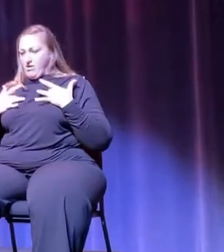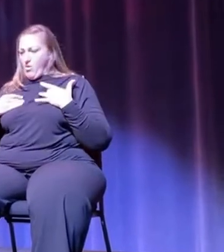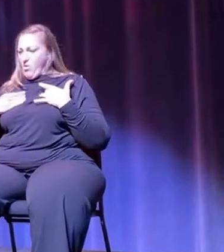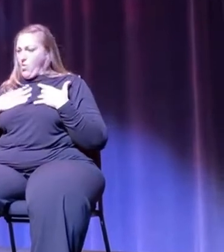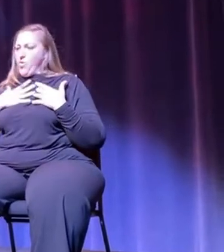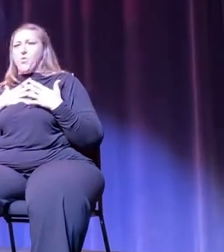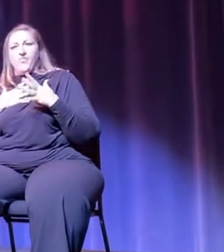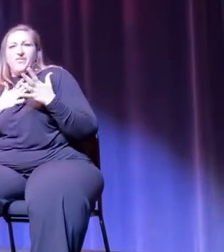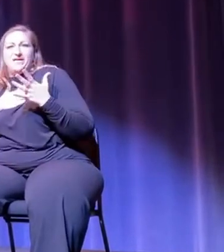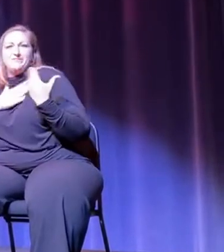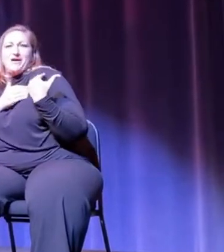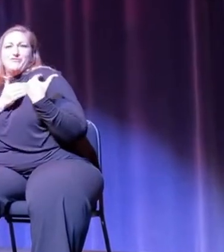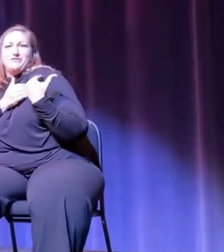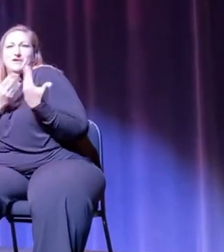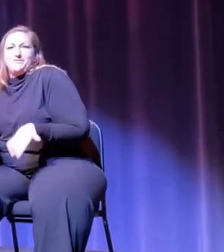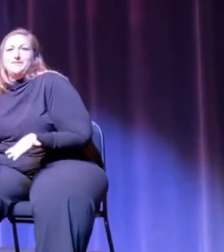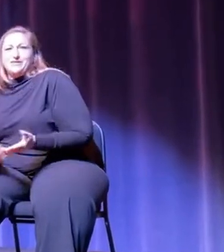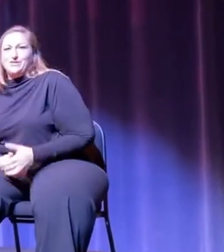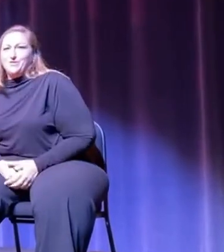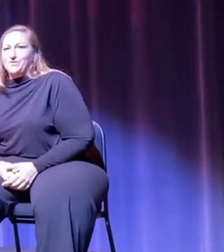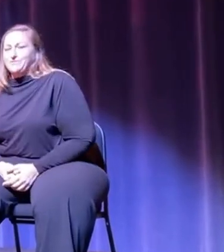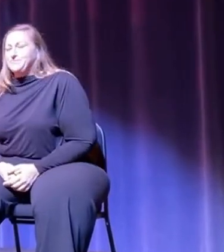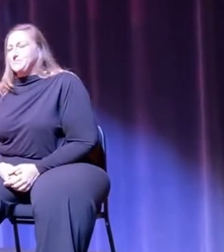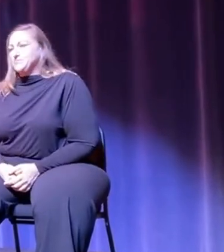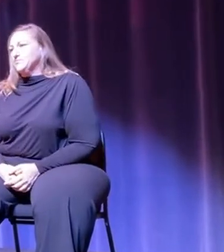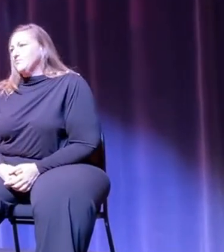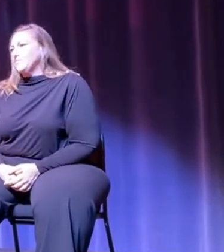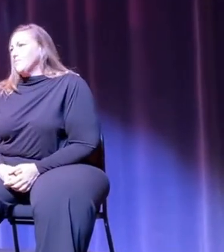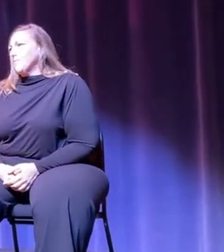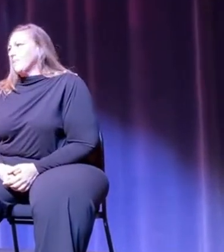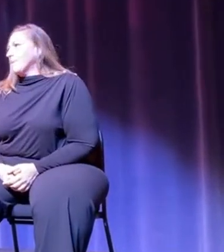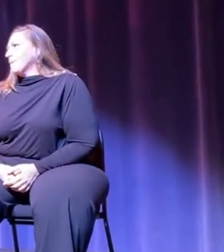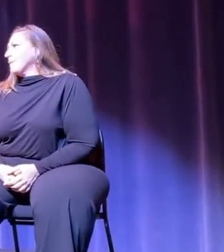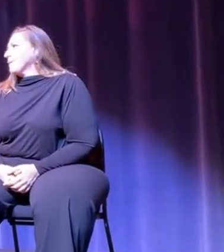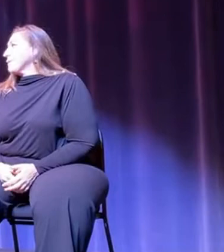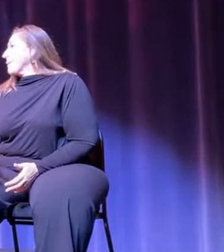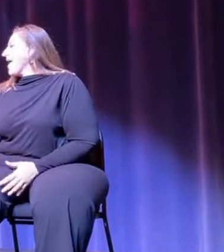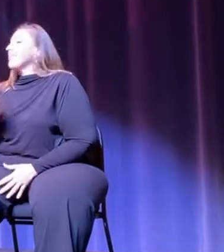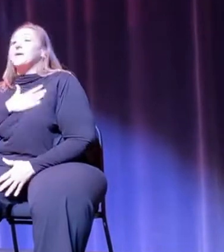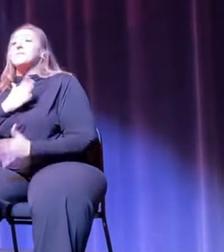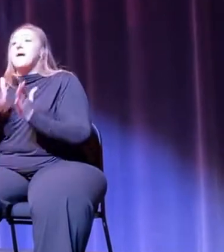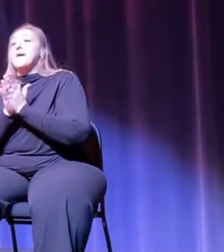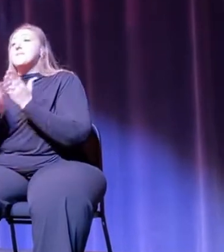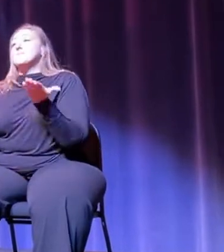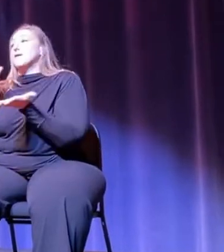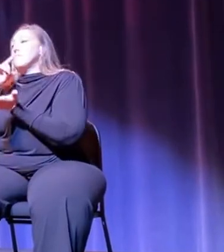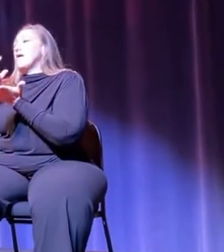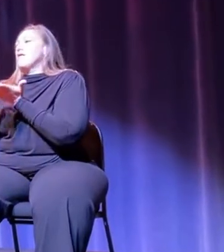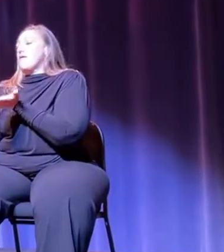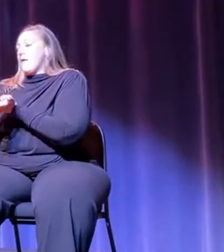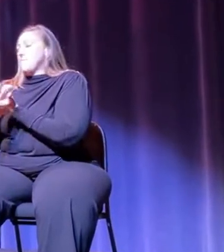that's my responsibility to you. So you know, I think in our books or my book, my acknowledgements are like pages deep